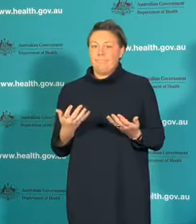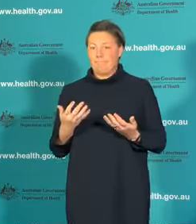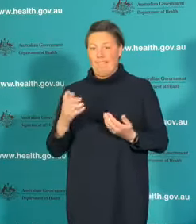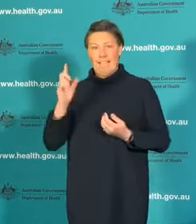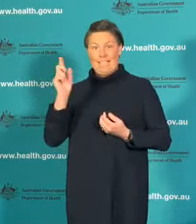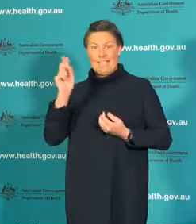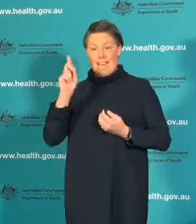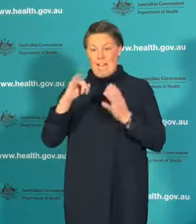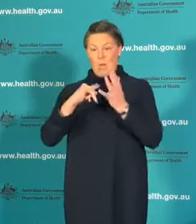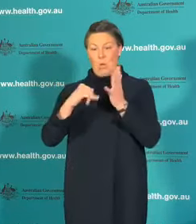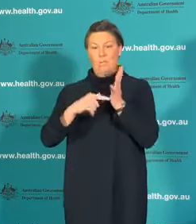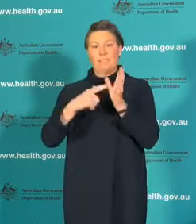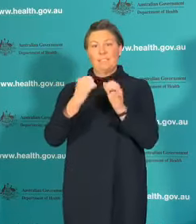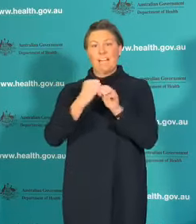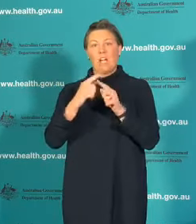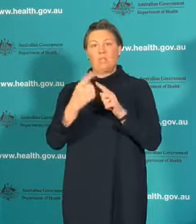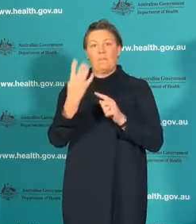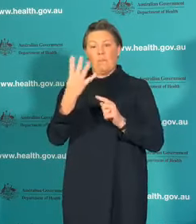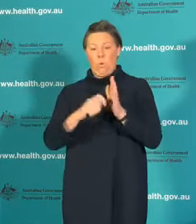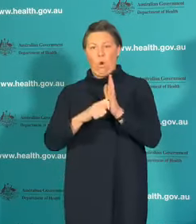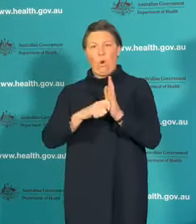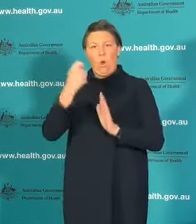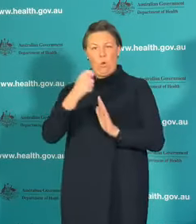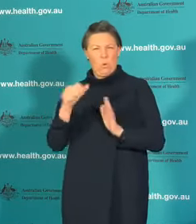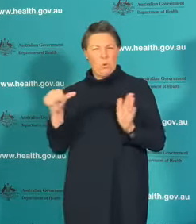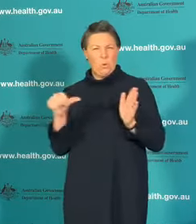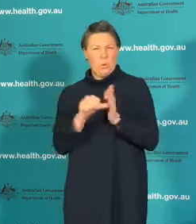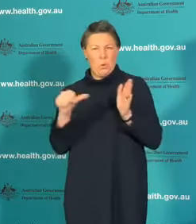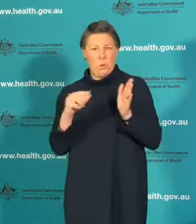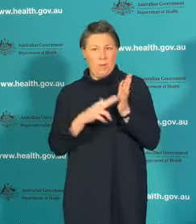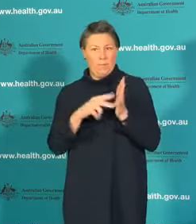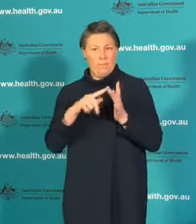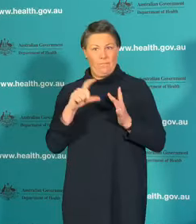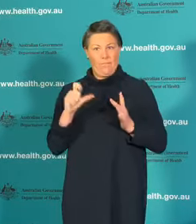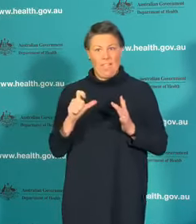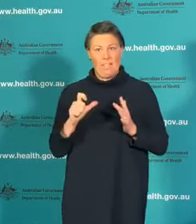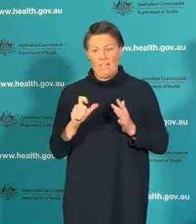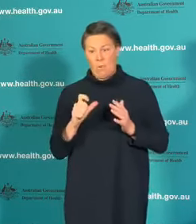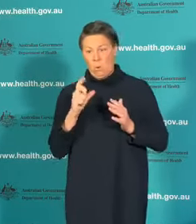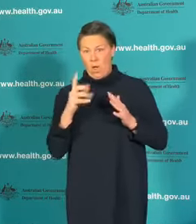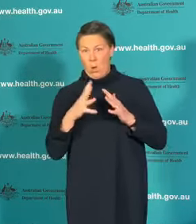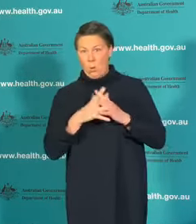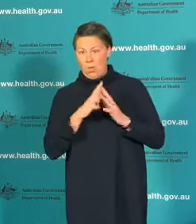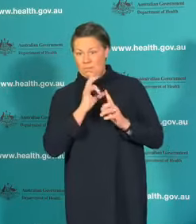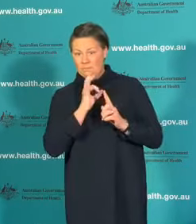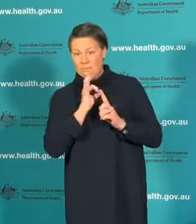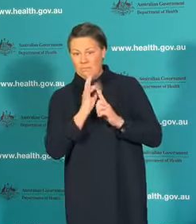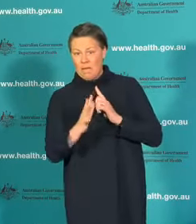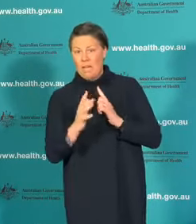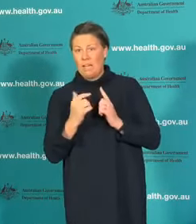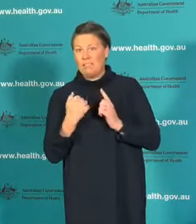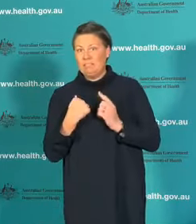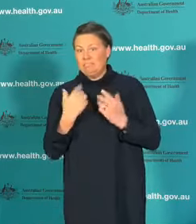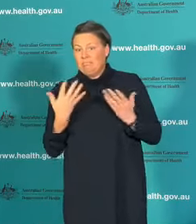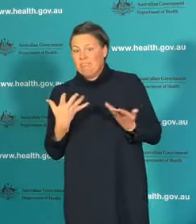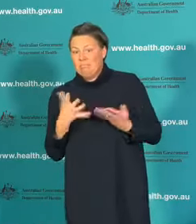stage 4 restrictions in Victoria and so what we hope that we'll see over the coming week is the number of new